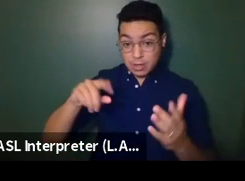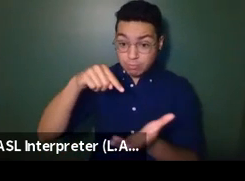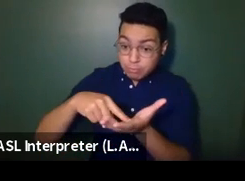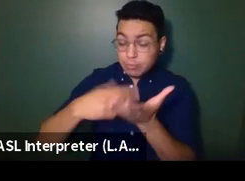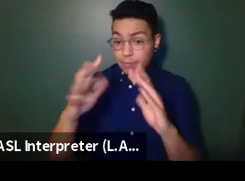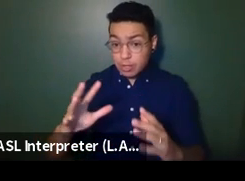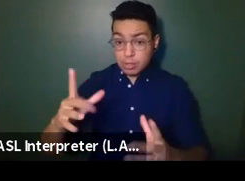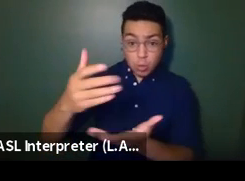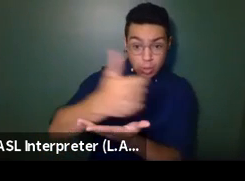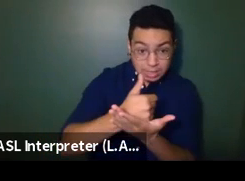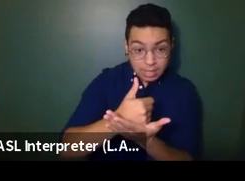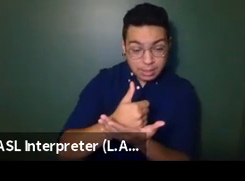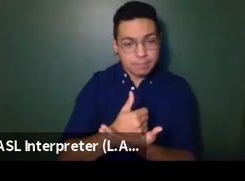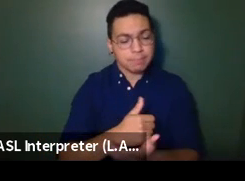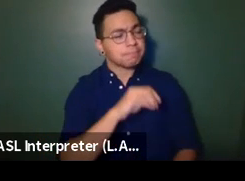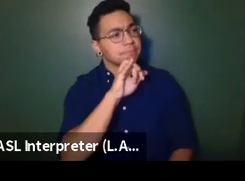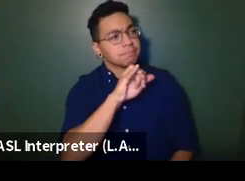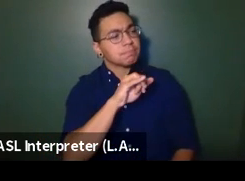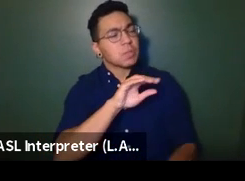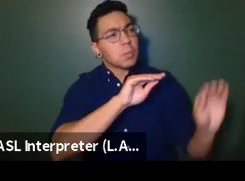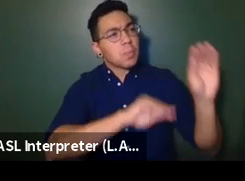Katherine Livick - ESD 112: To move or archive assignments once they're due?